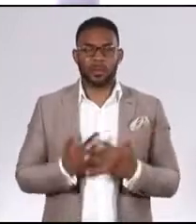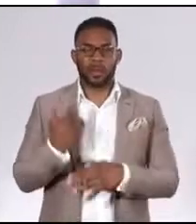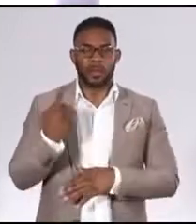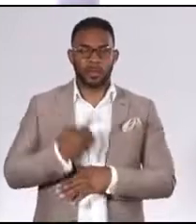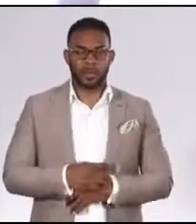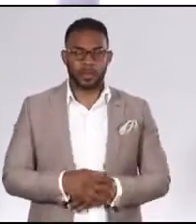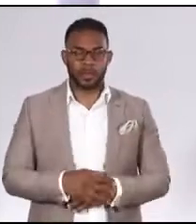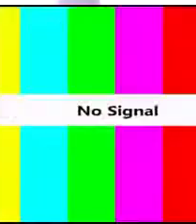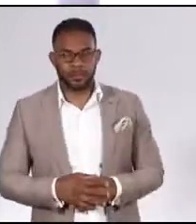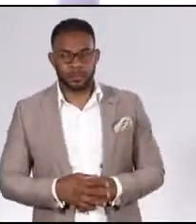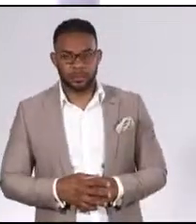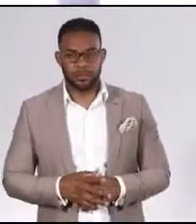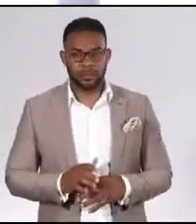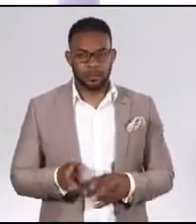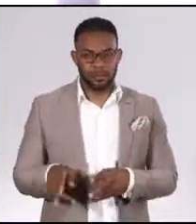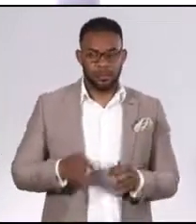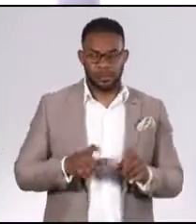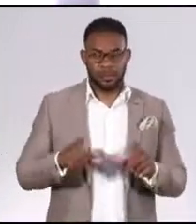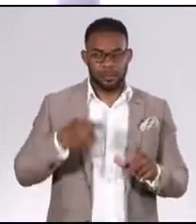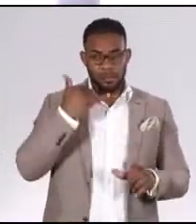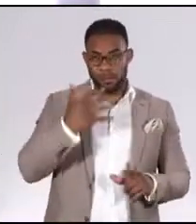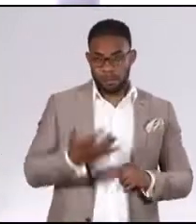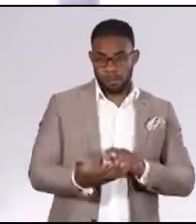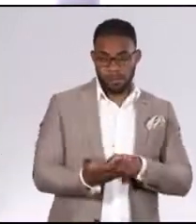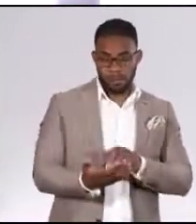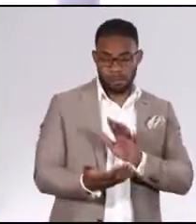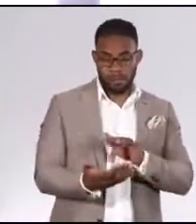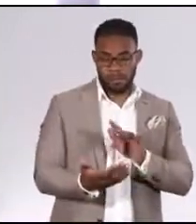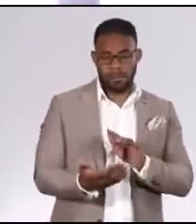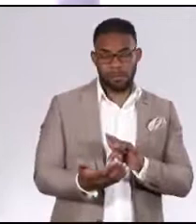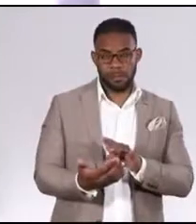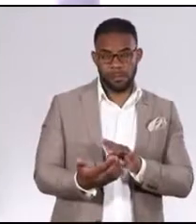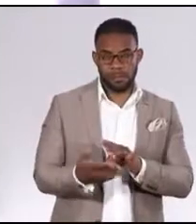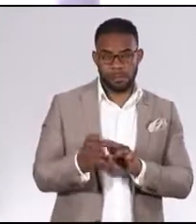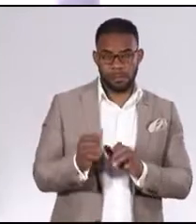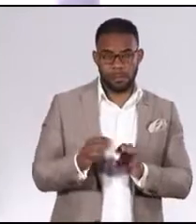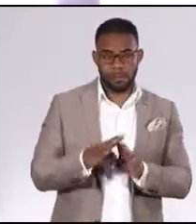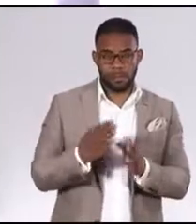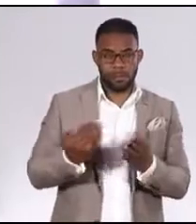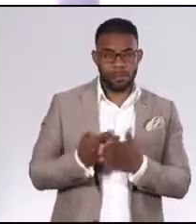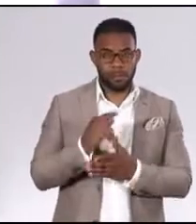uh You can pull out your phone and open a tab, or you can uh open a new tab and a web browser,